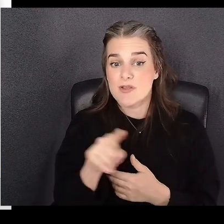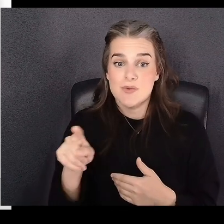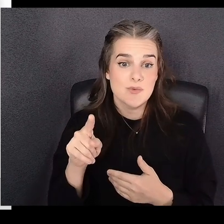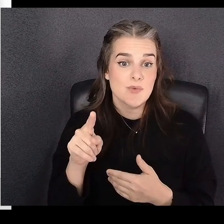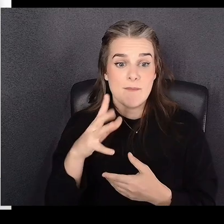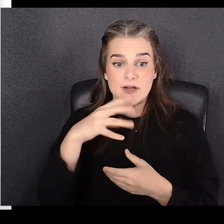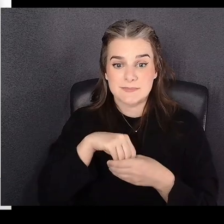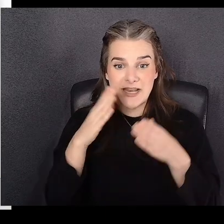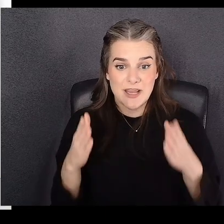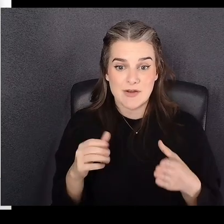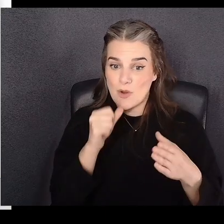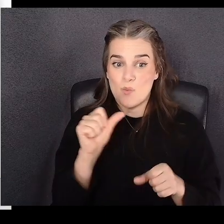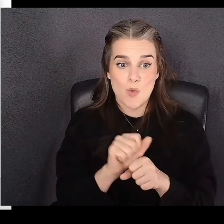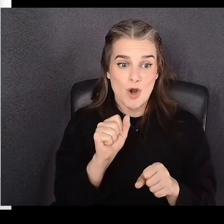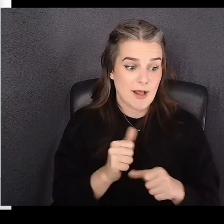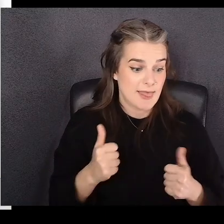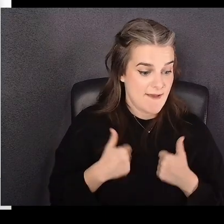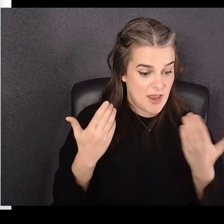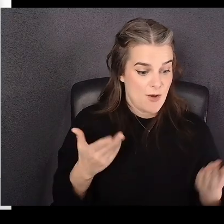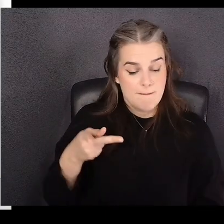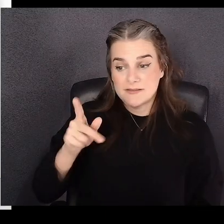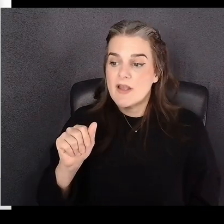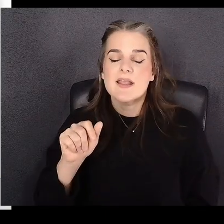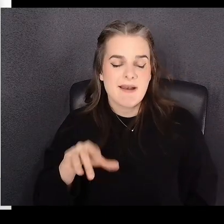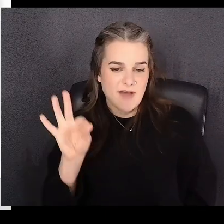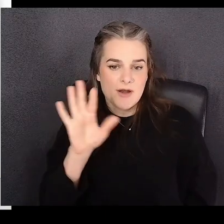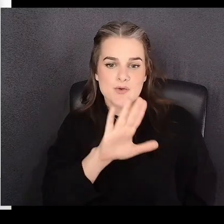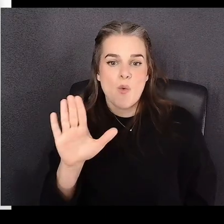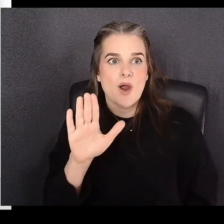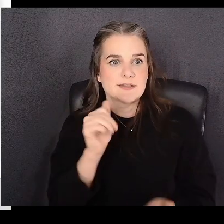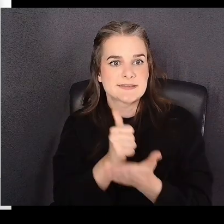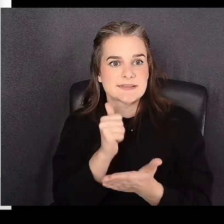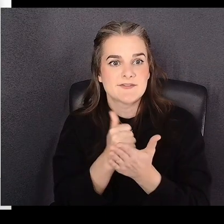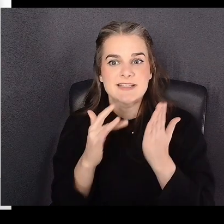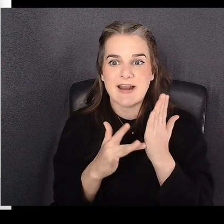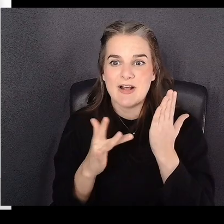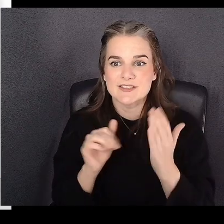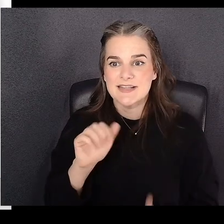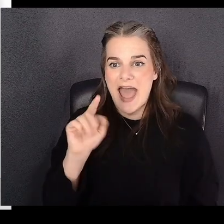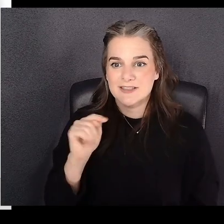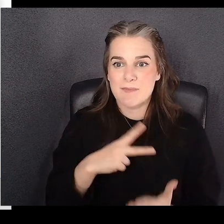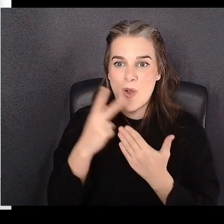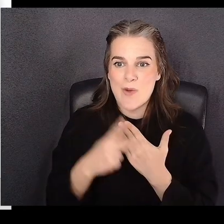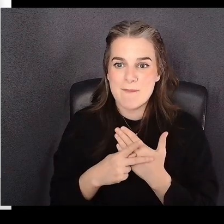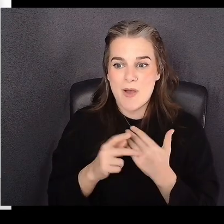You can find your Assistive Technology Act program through that link. We're also doing this again at 4 o'clock today.